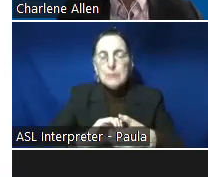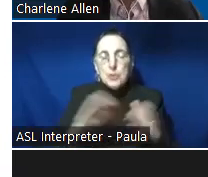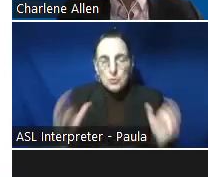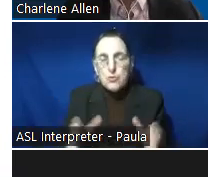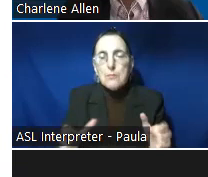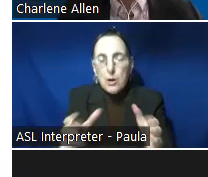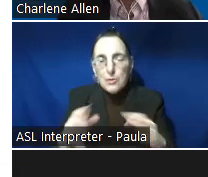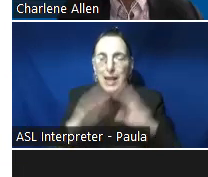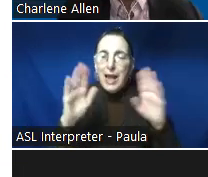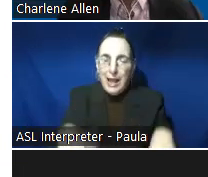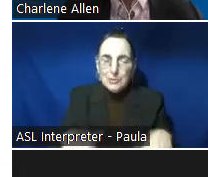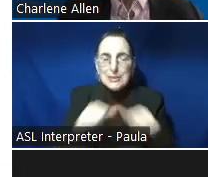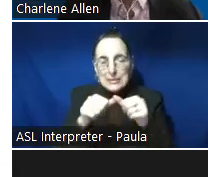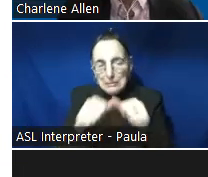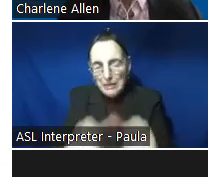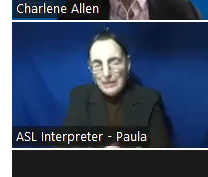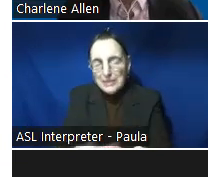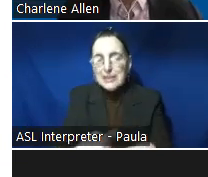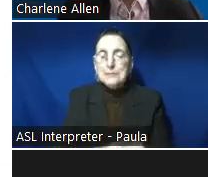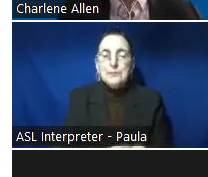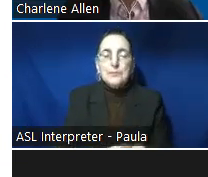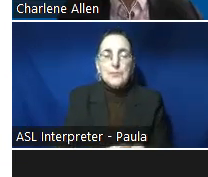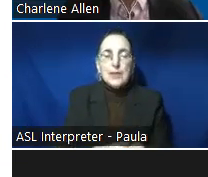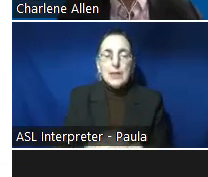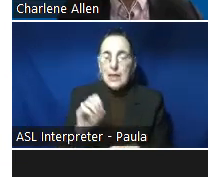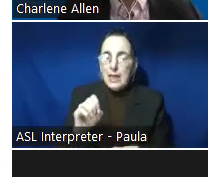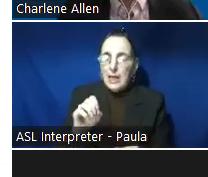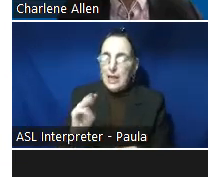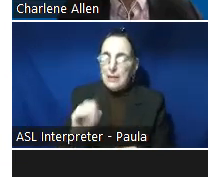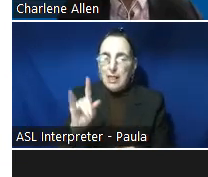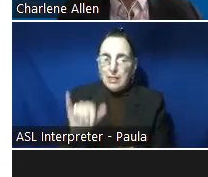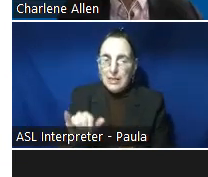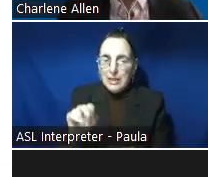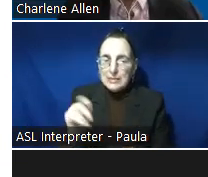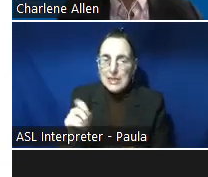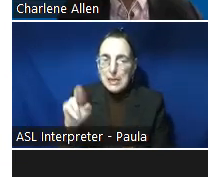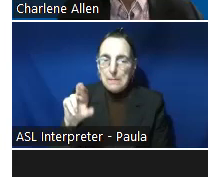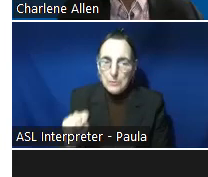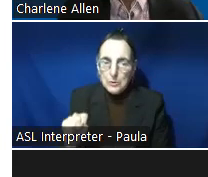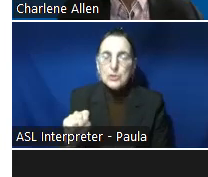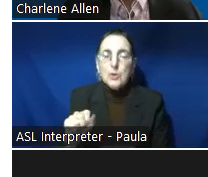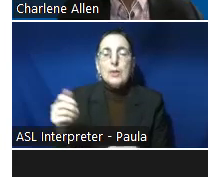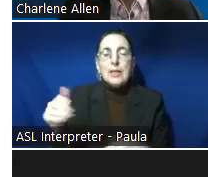statistics. Then Emily will introduce our two new action guides for cross sector